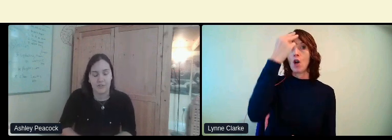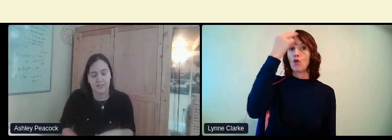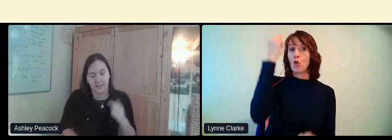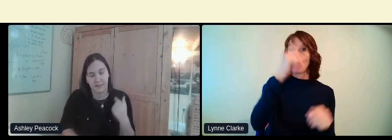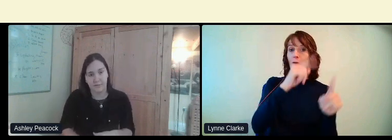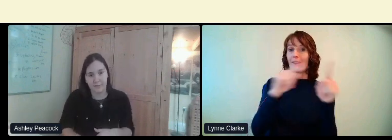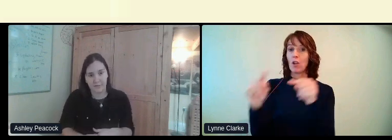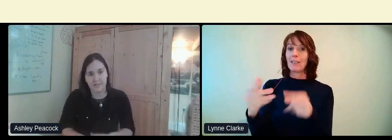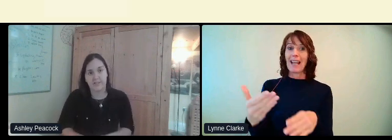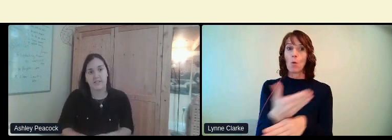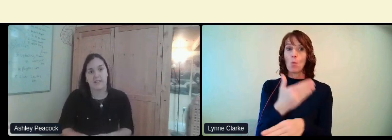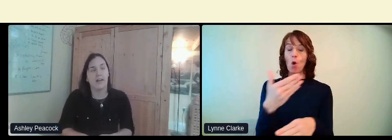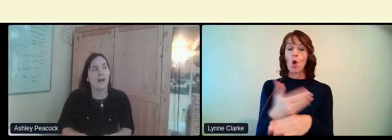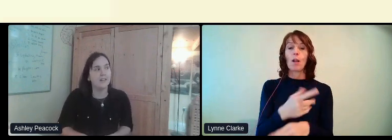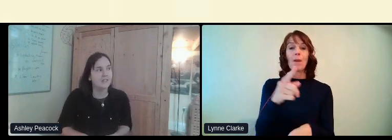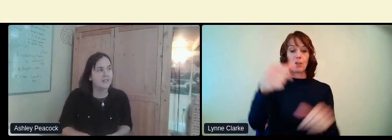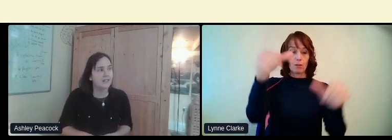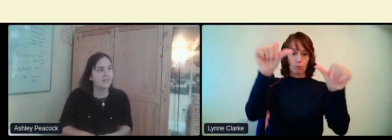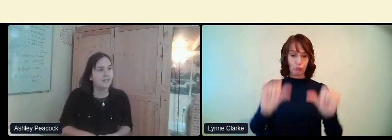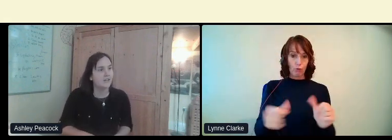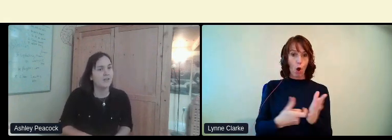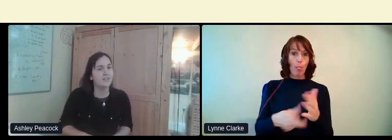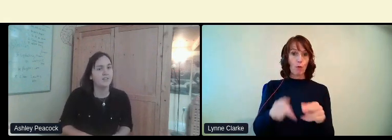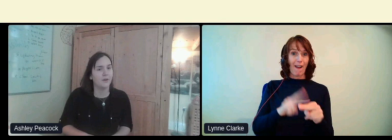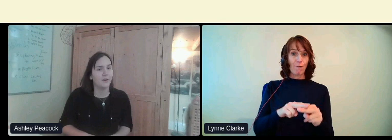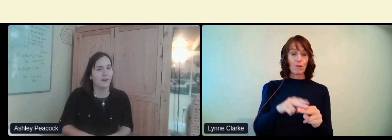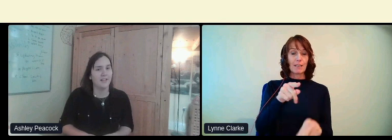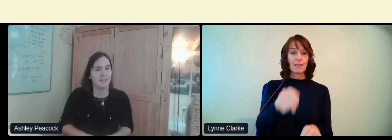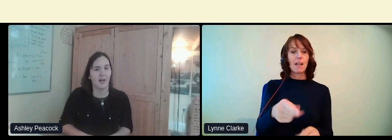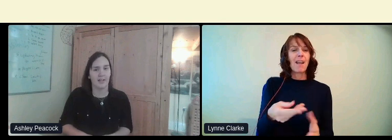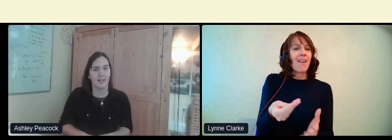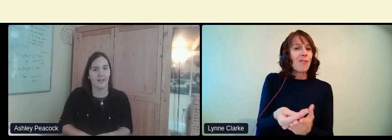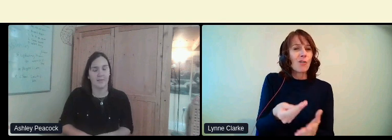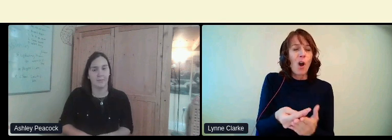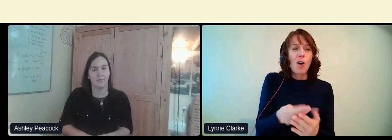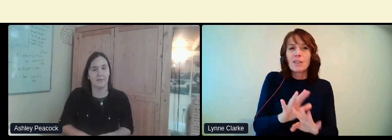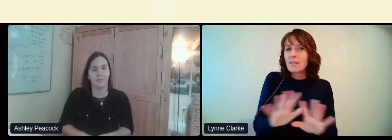which is in the references, it's actually the costs are not as high as most people